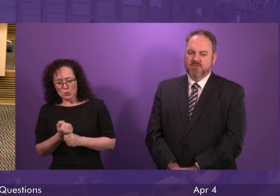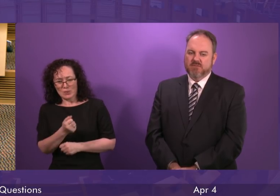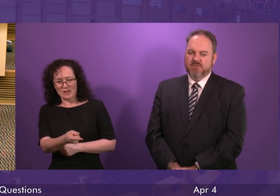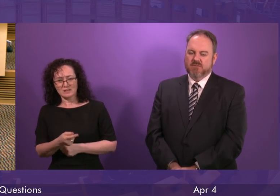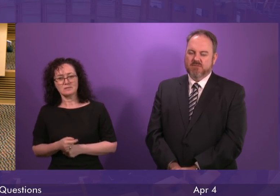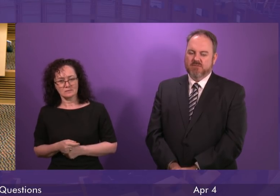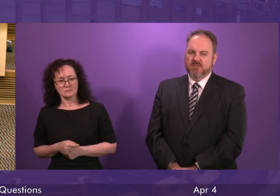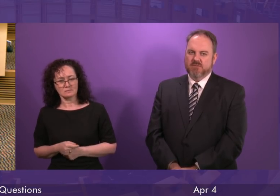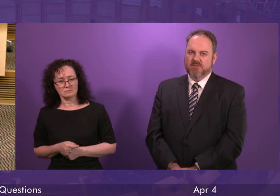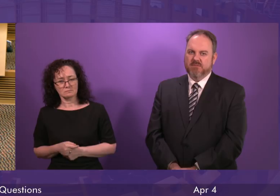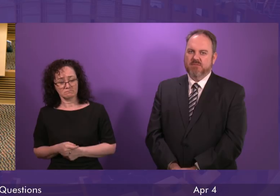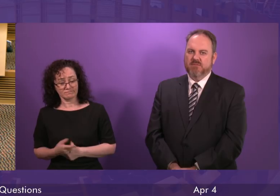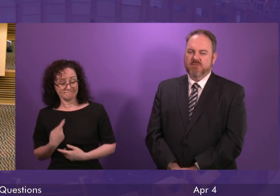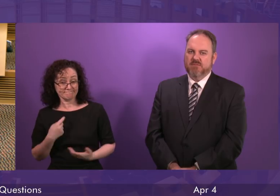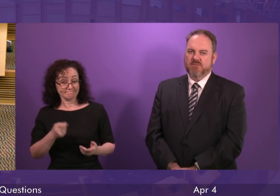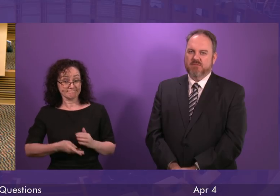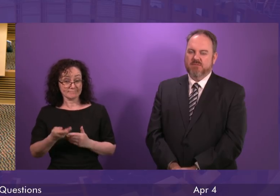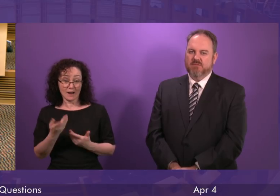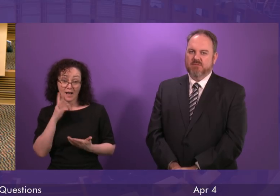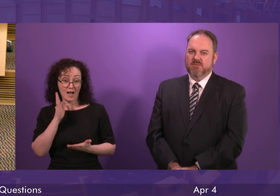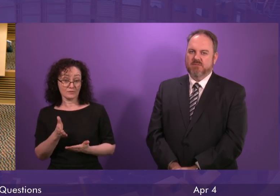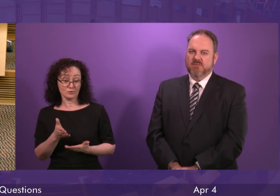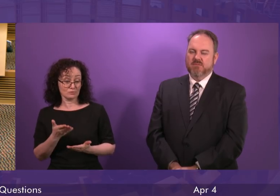The public awareness campaign that I have mentioned is running across multiple platforms—television,